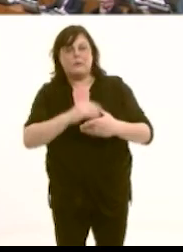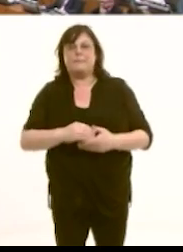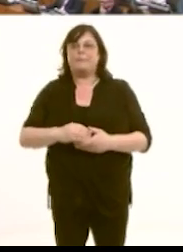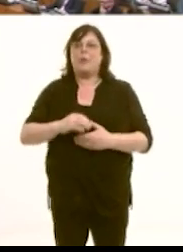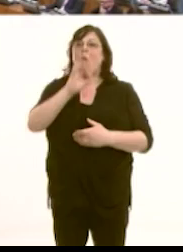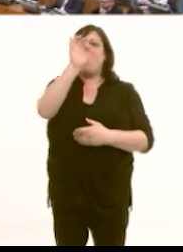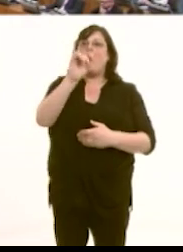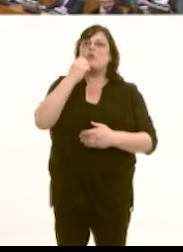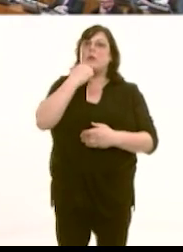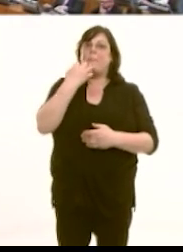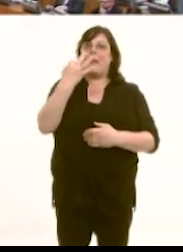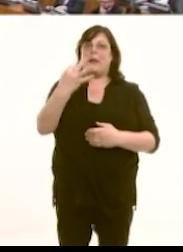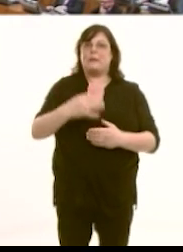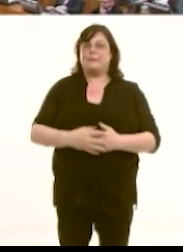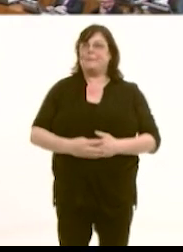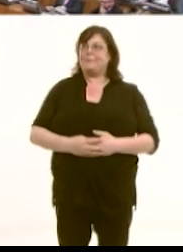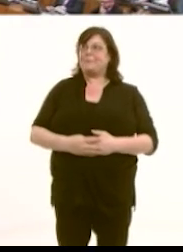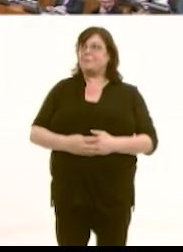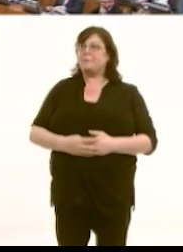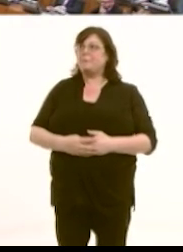Rhun ap Iorwerth: 8.